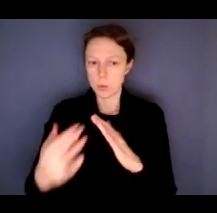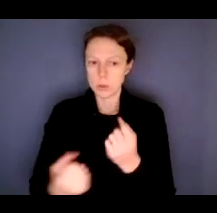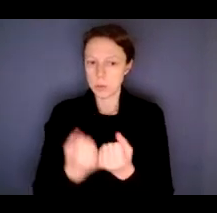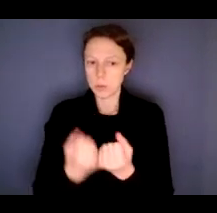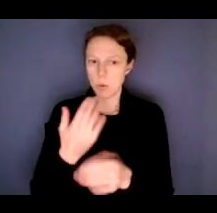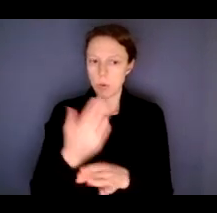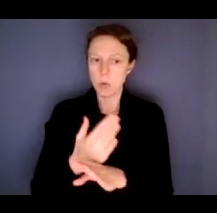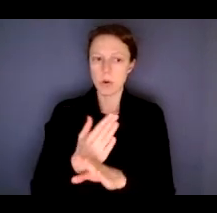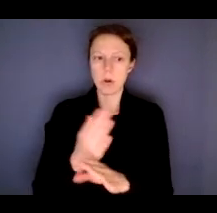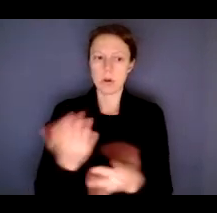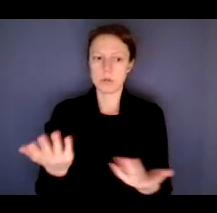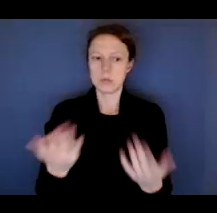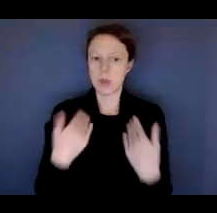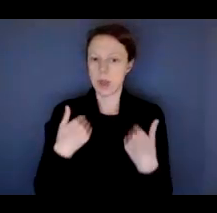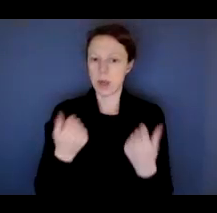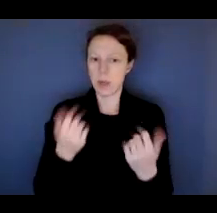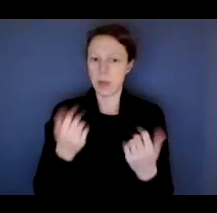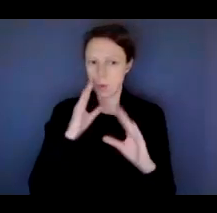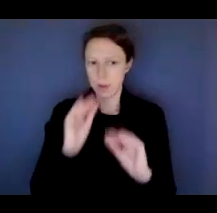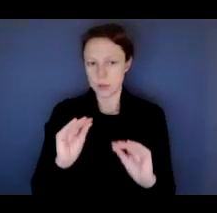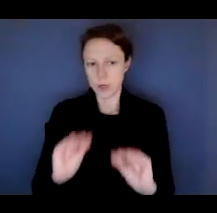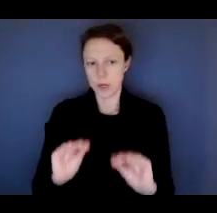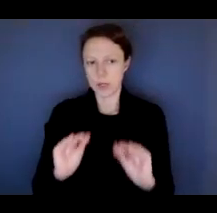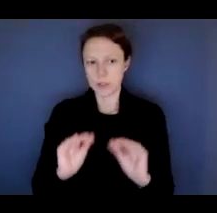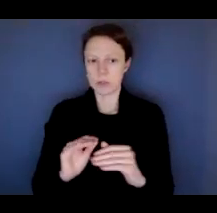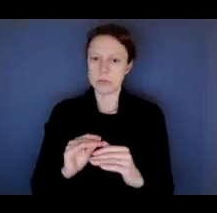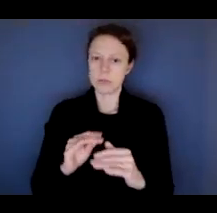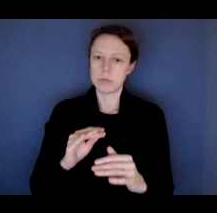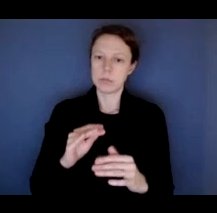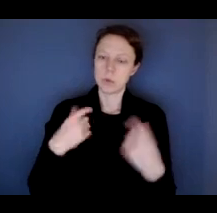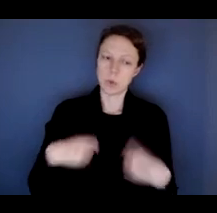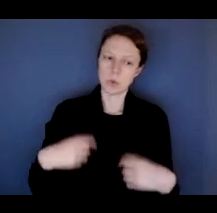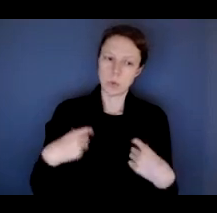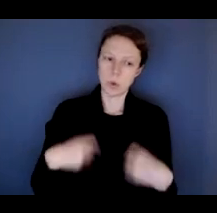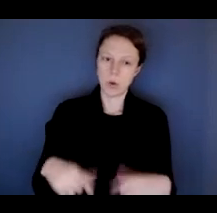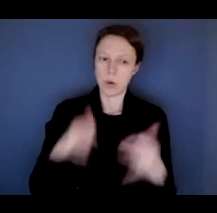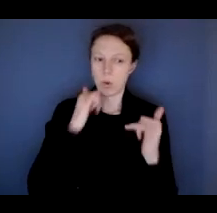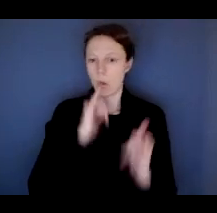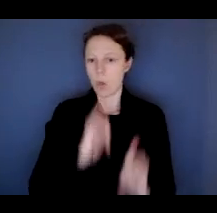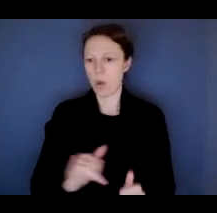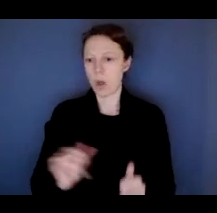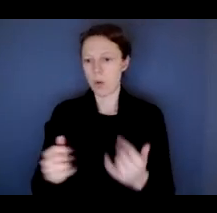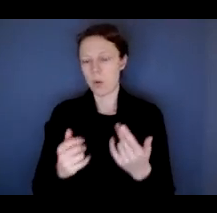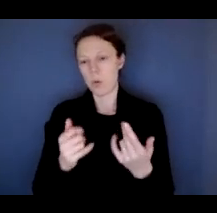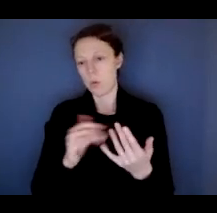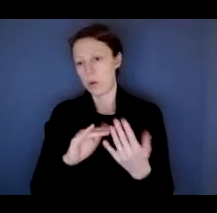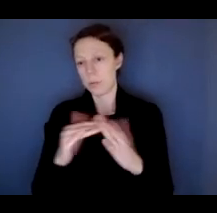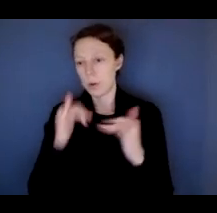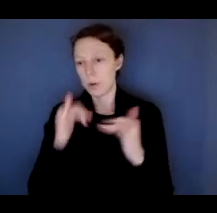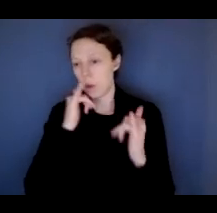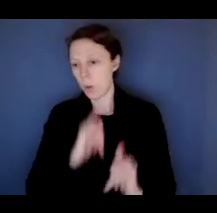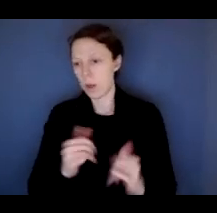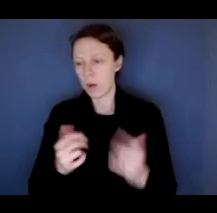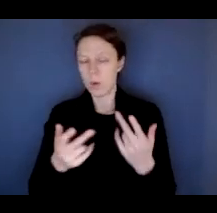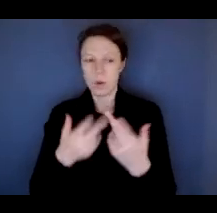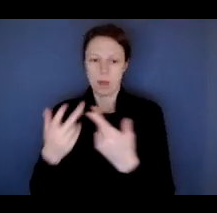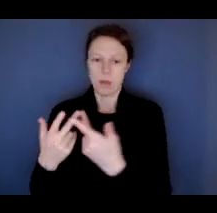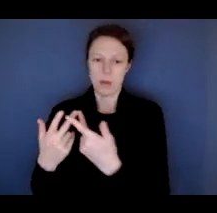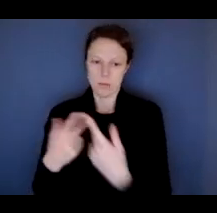health or education worker, social worker, a lawyer or community lawyer or other. And